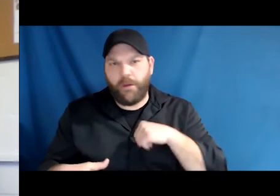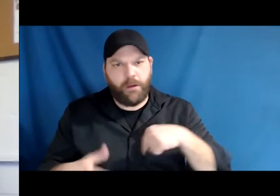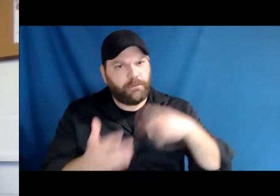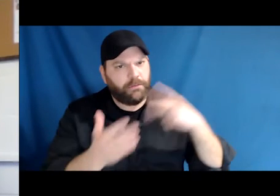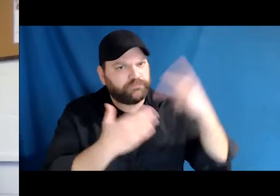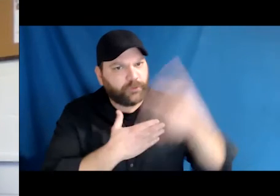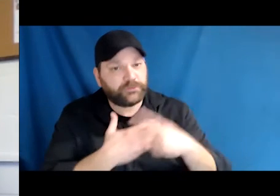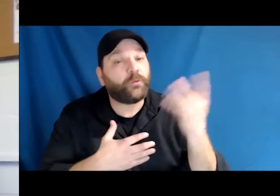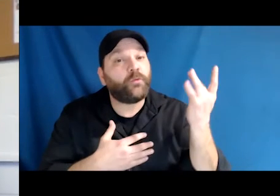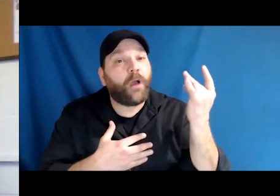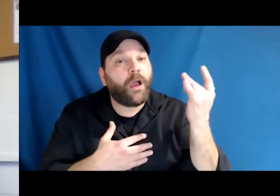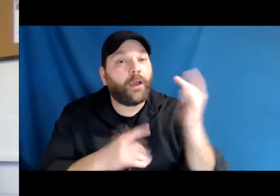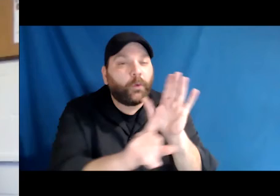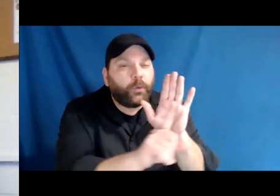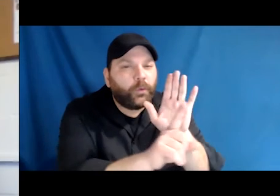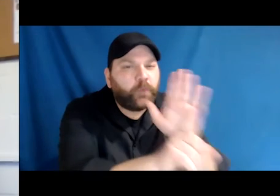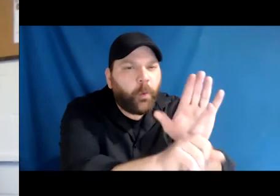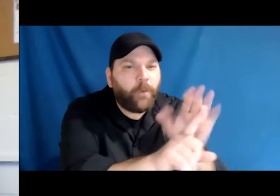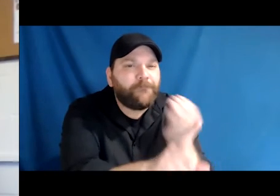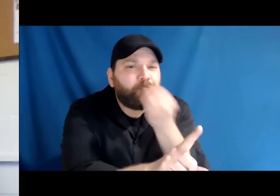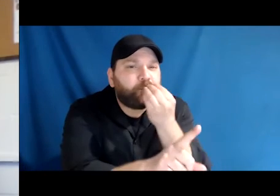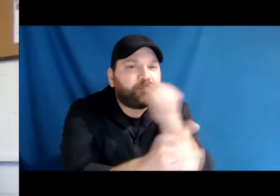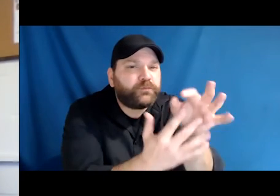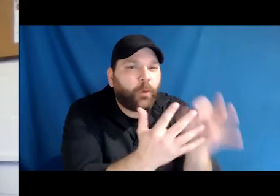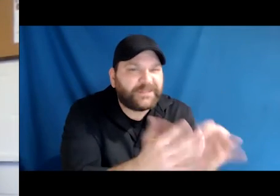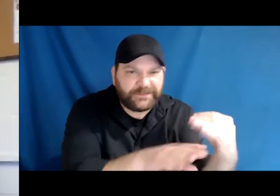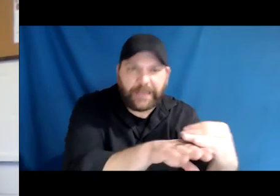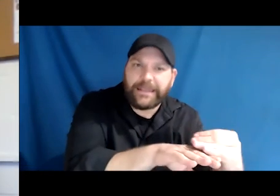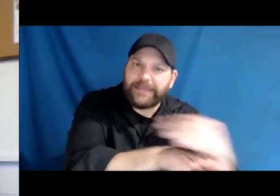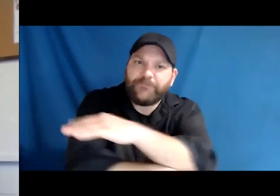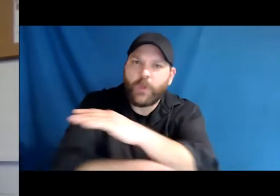choices can really push Brown's goals in the areas of sustainability and nutrition.